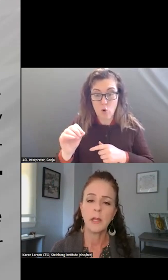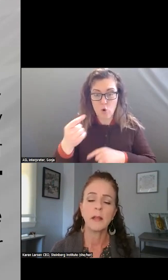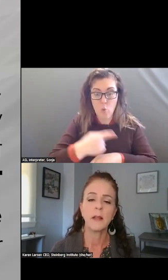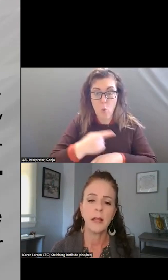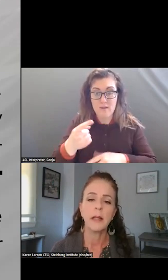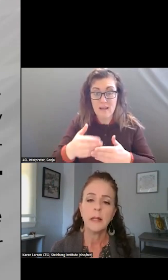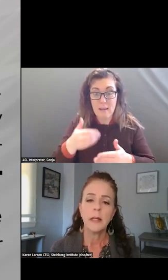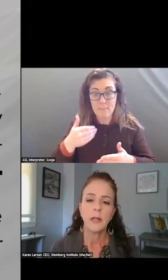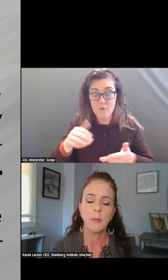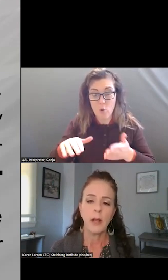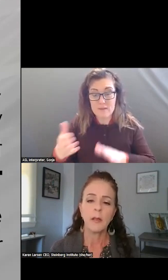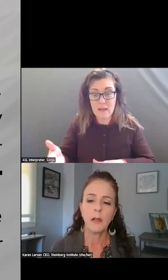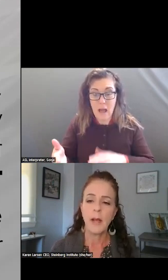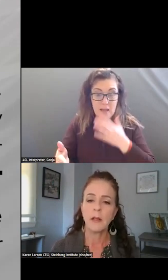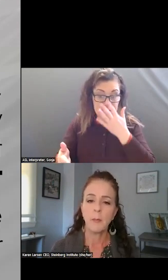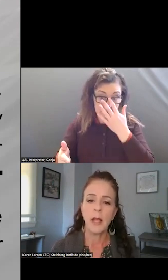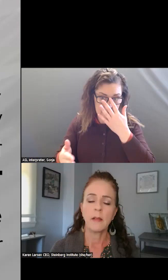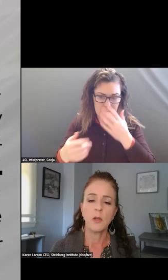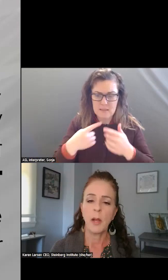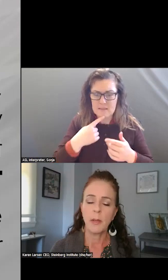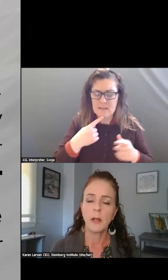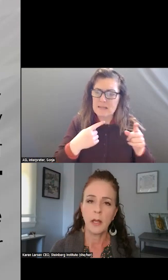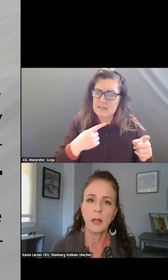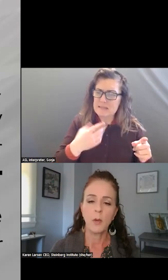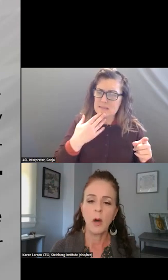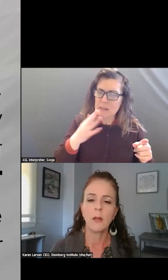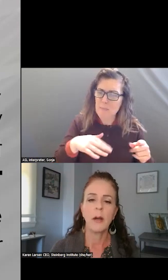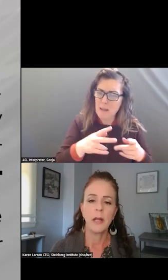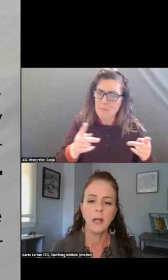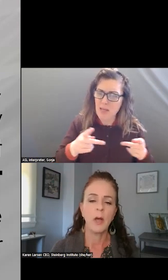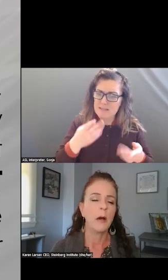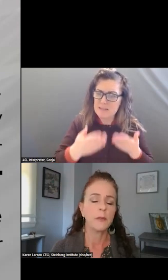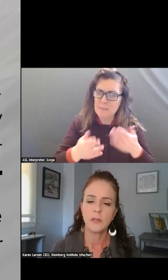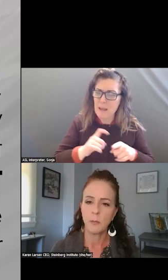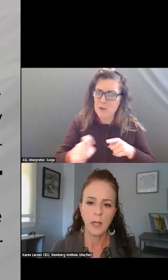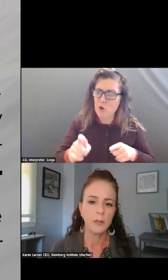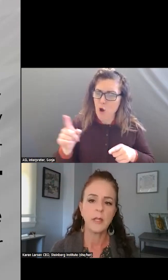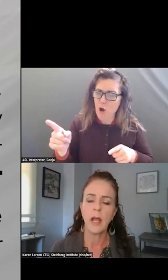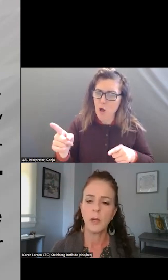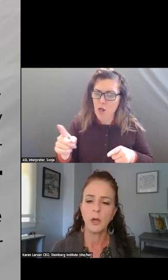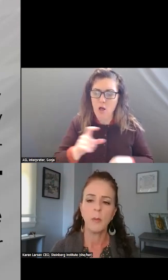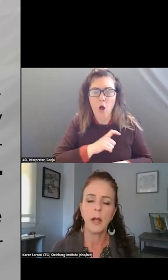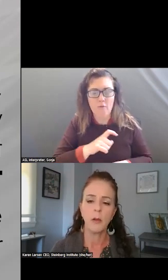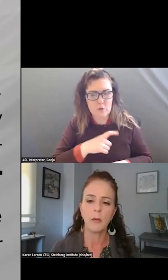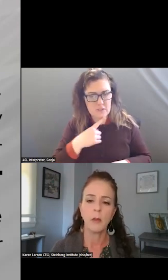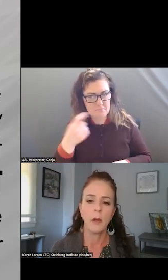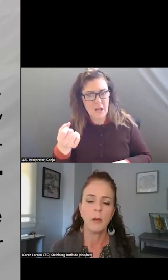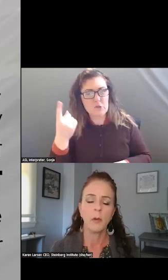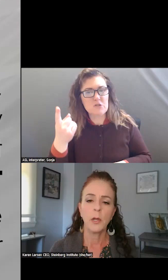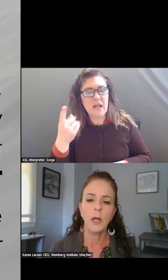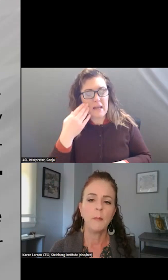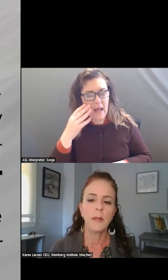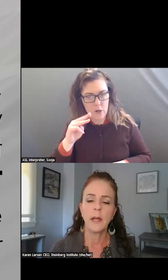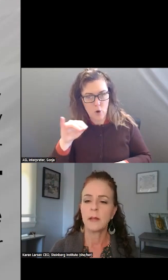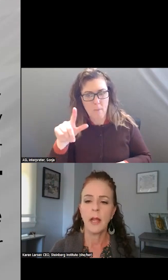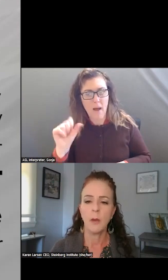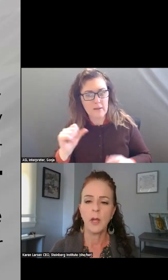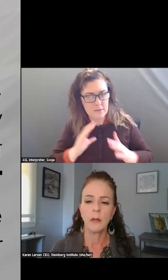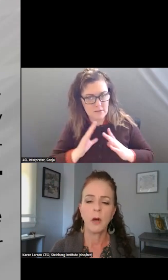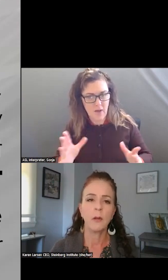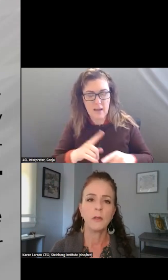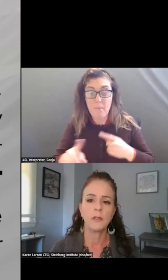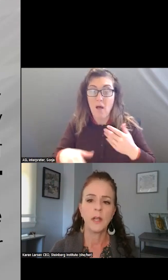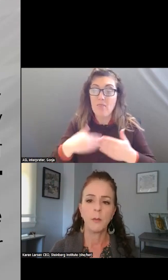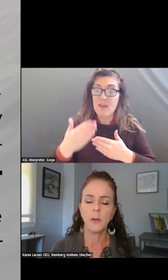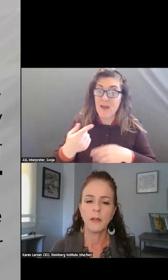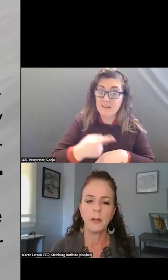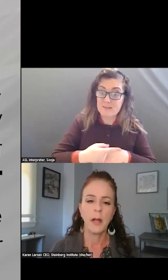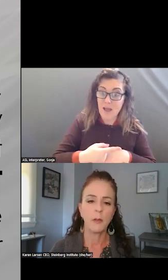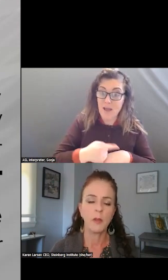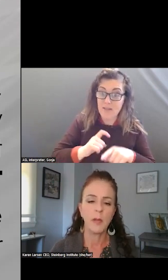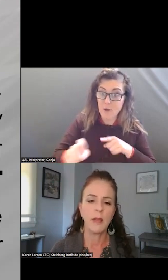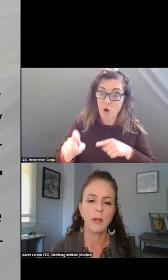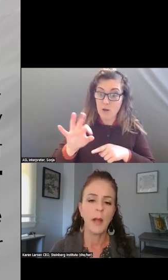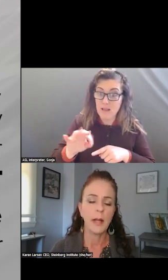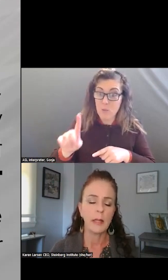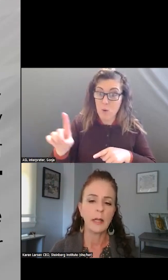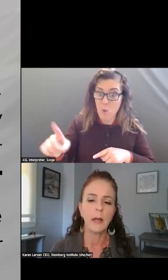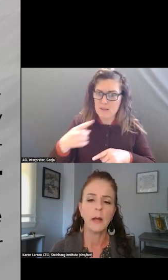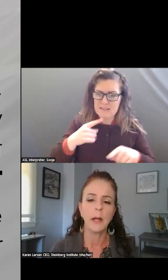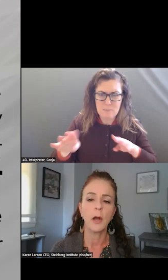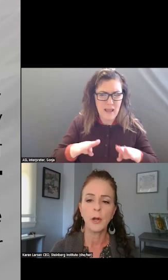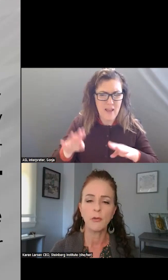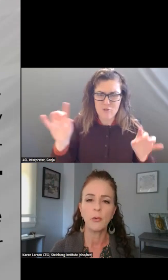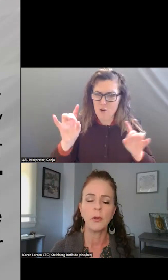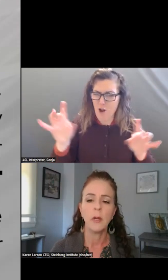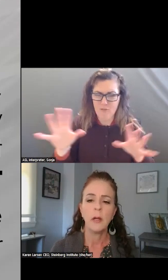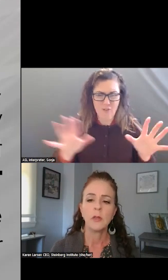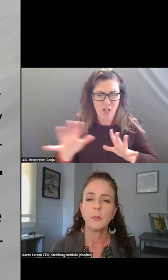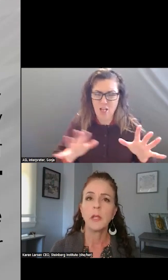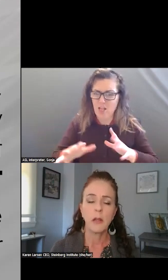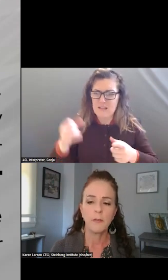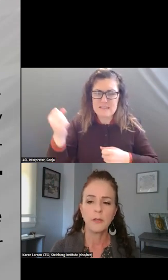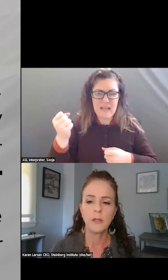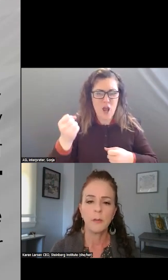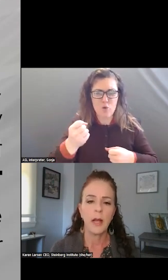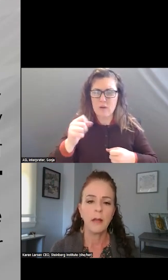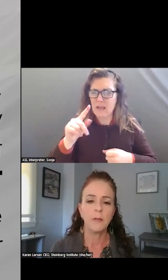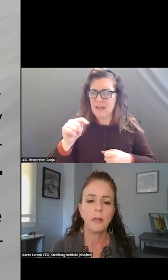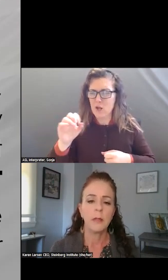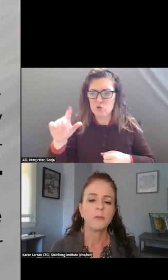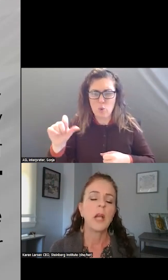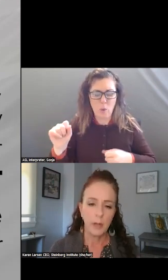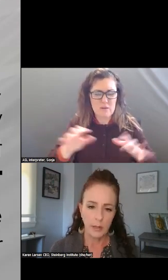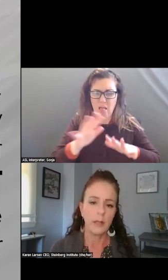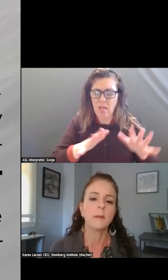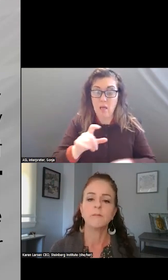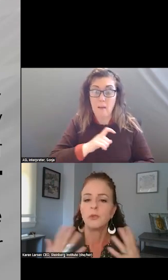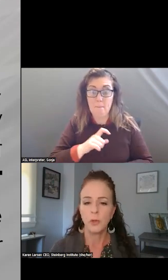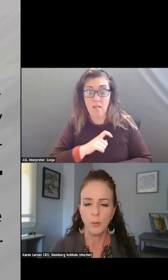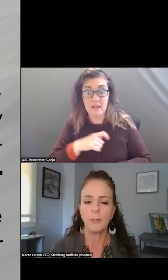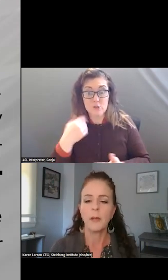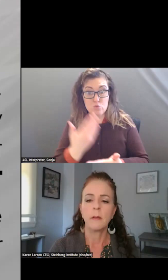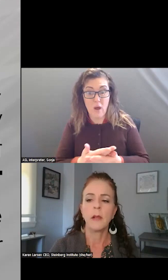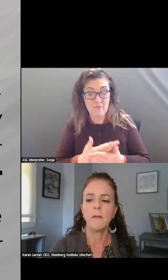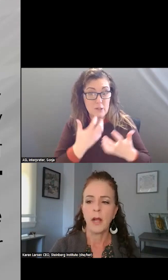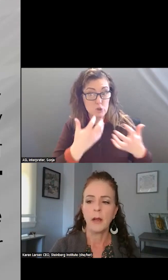AND SAID HE WAS BEHAVING ERRATIC AND THE POLICE SHOT AT HIM AND